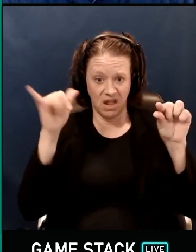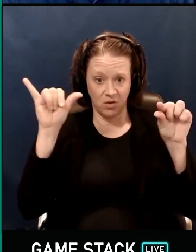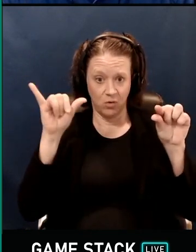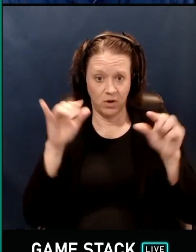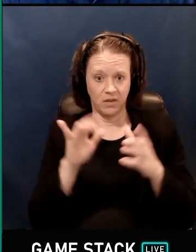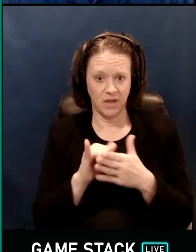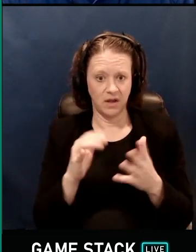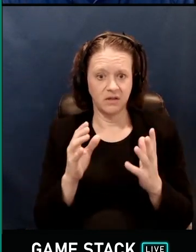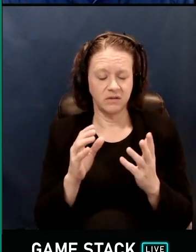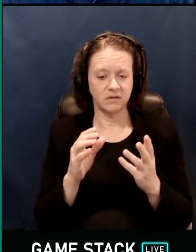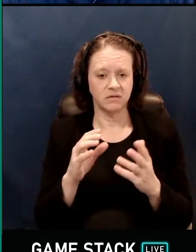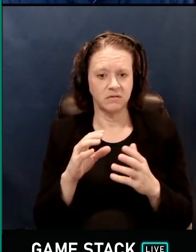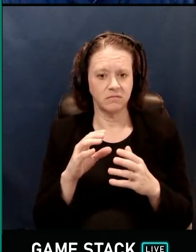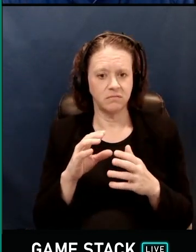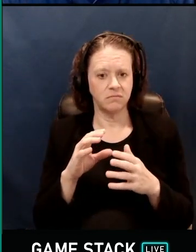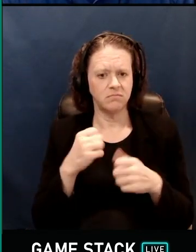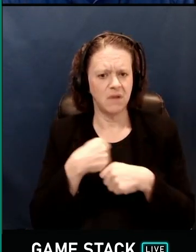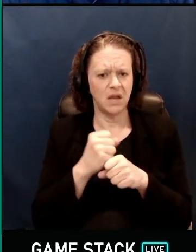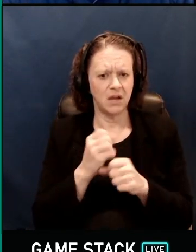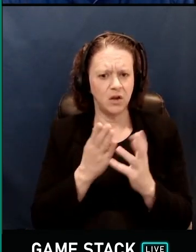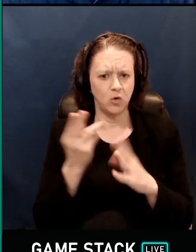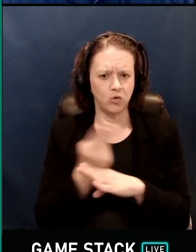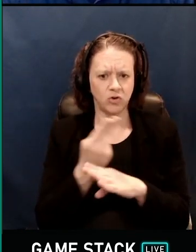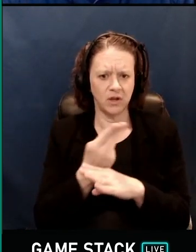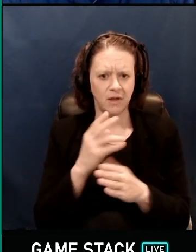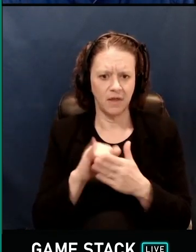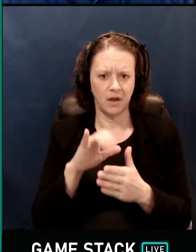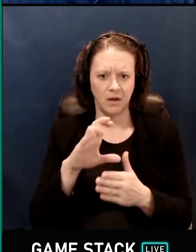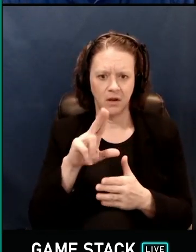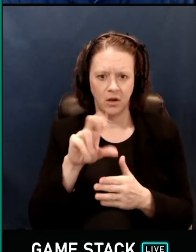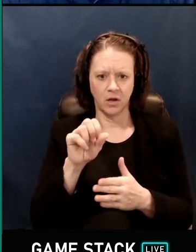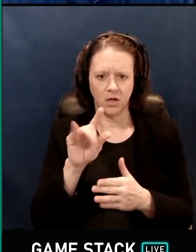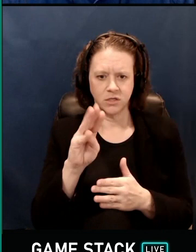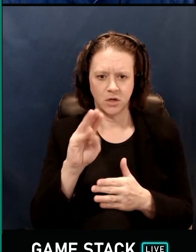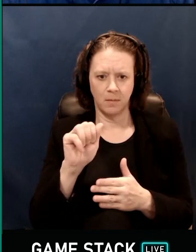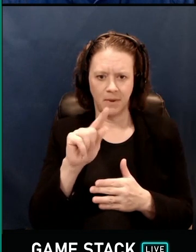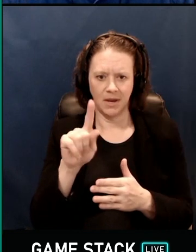You can embed the upload function in the Go language